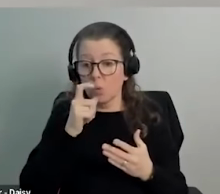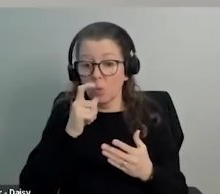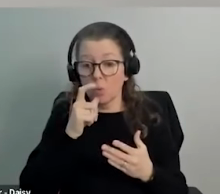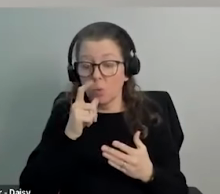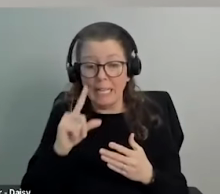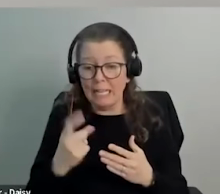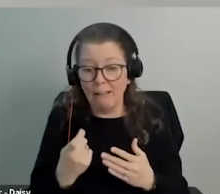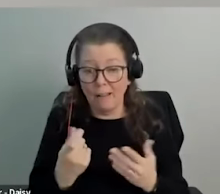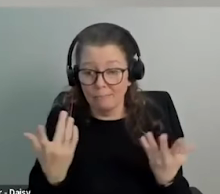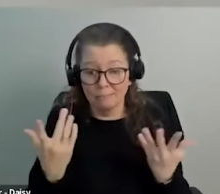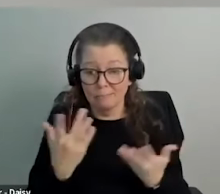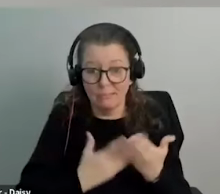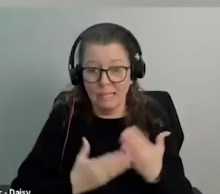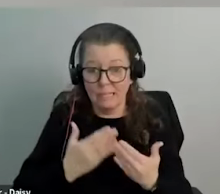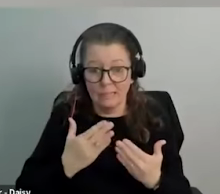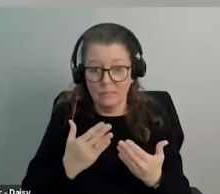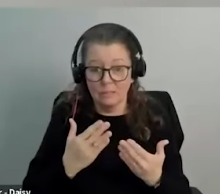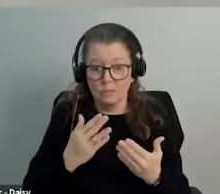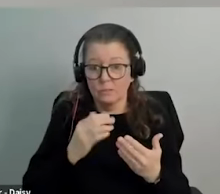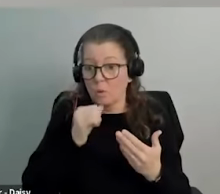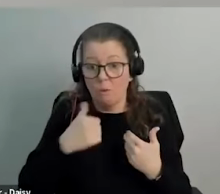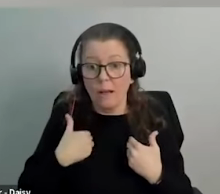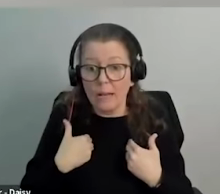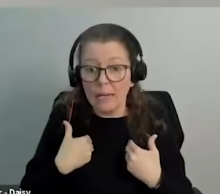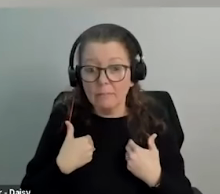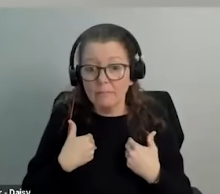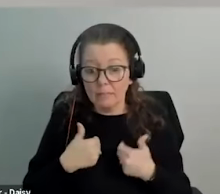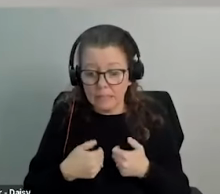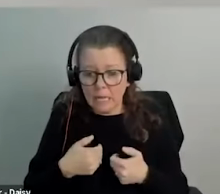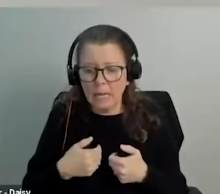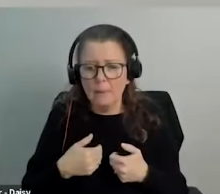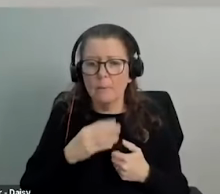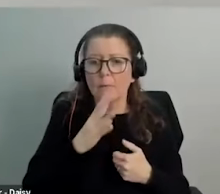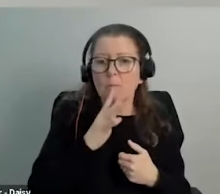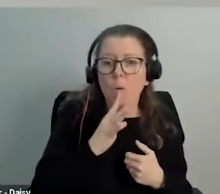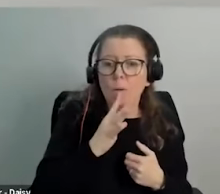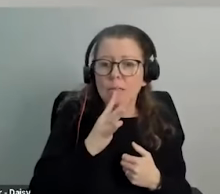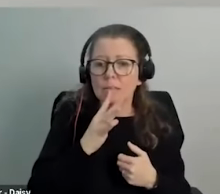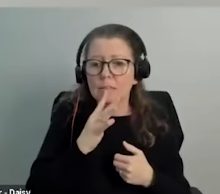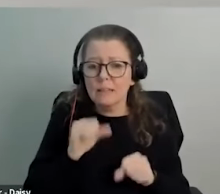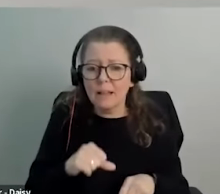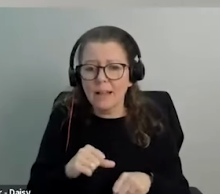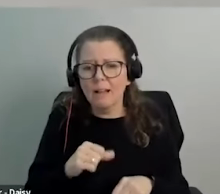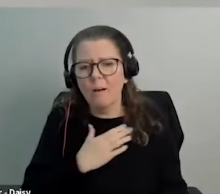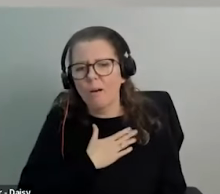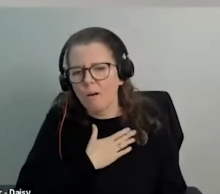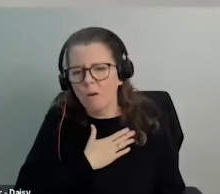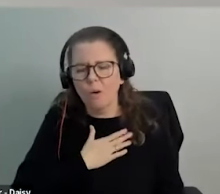to be able to type into a phone, the ability to navigate by voice like this is transformative.